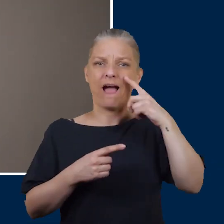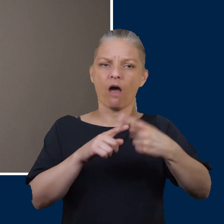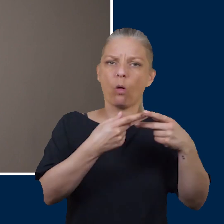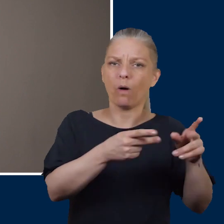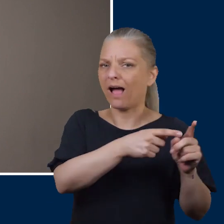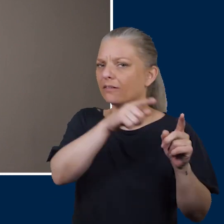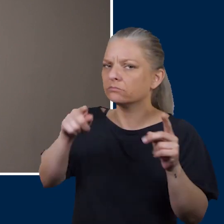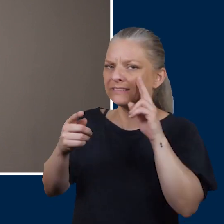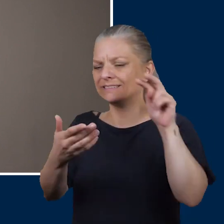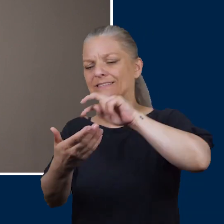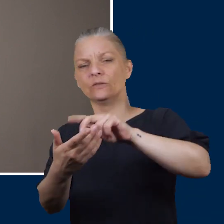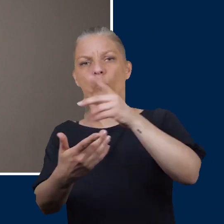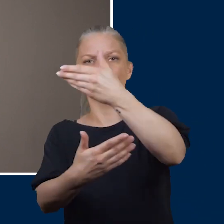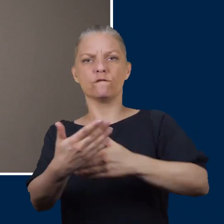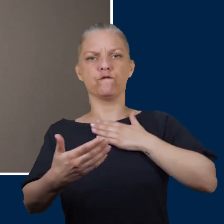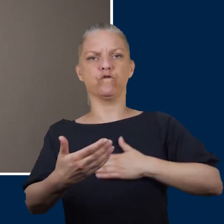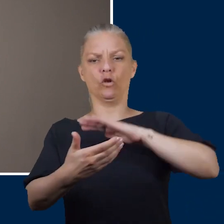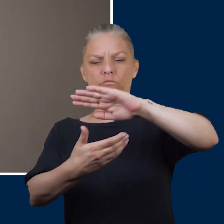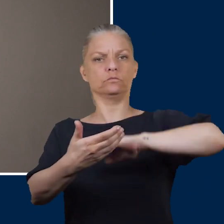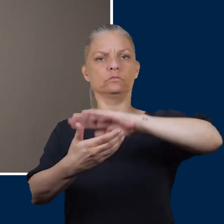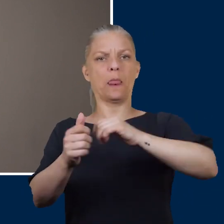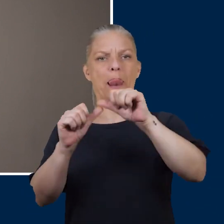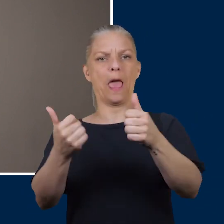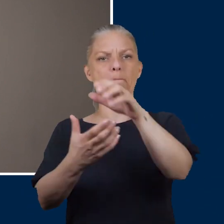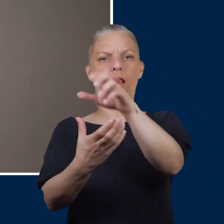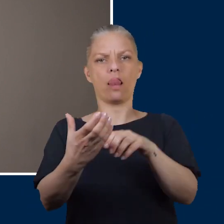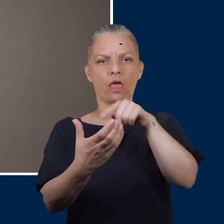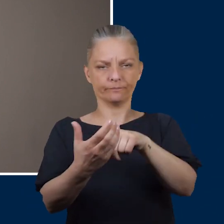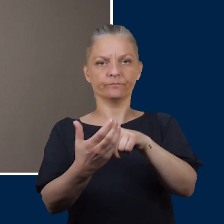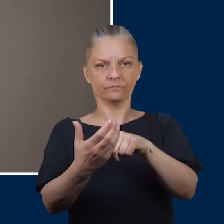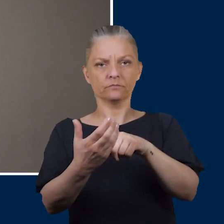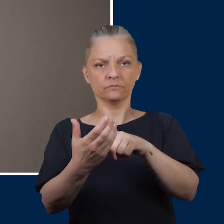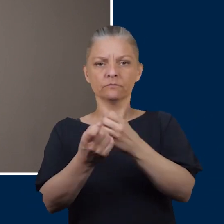If you're not keen to look at the nutrition label then another way to use labels is by looking at